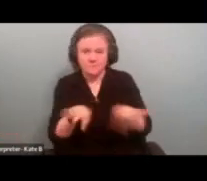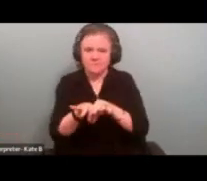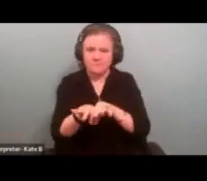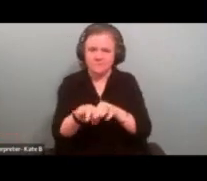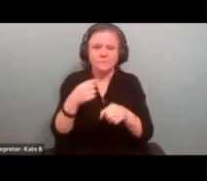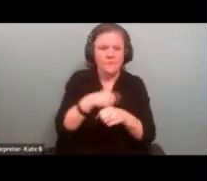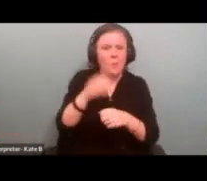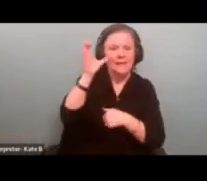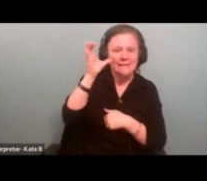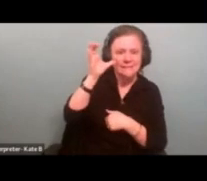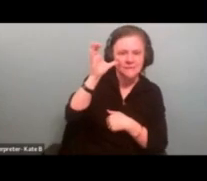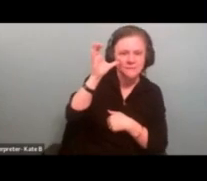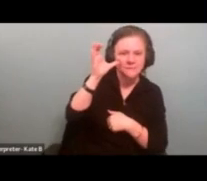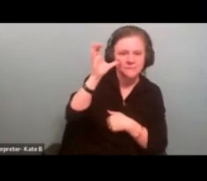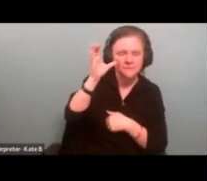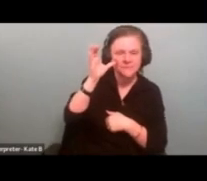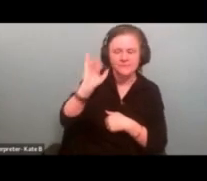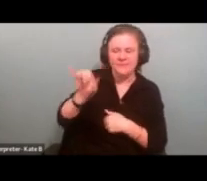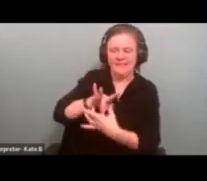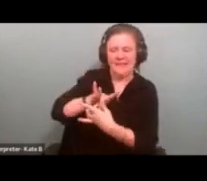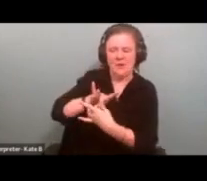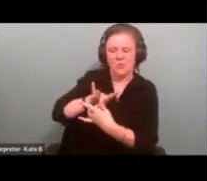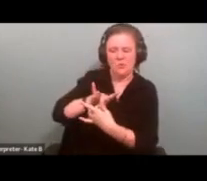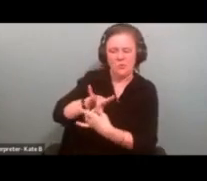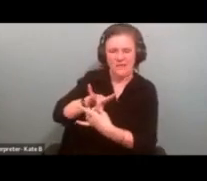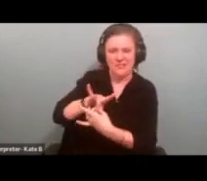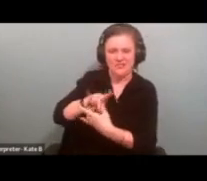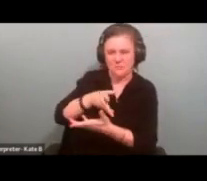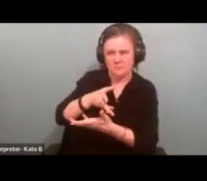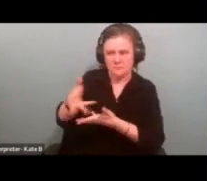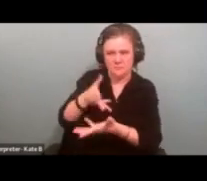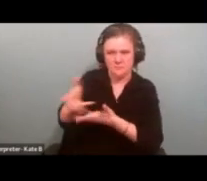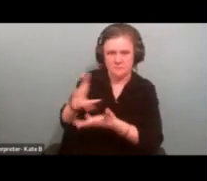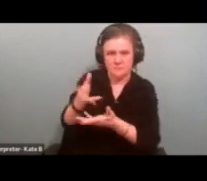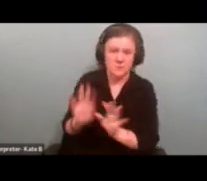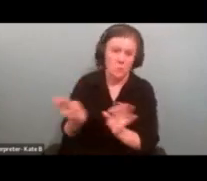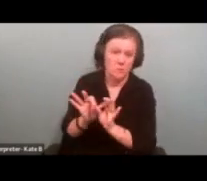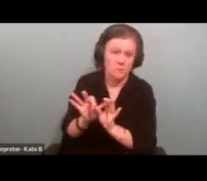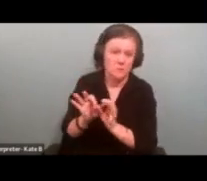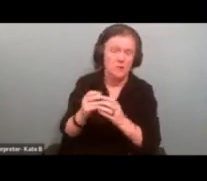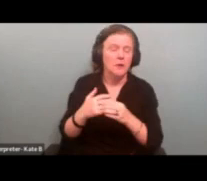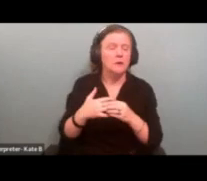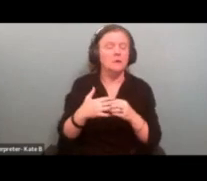again, taking that relational stance, with families. And because of everything that